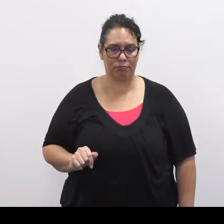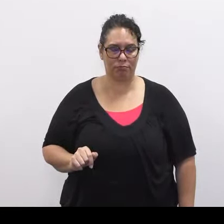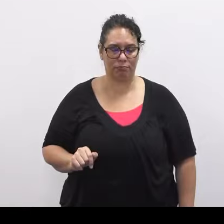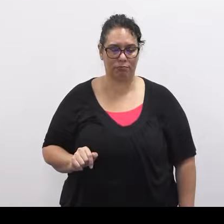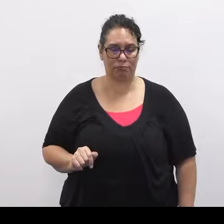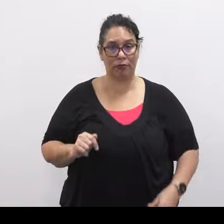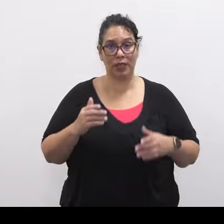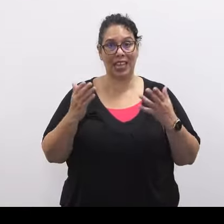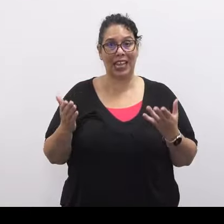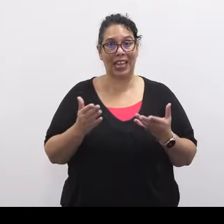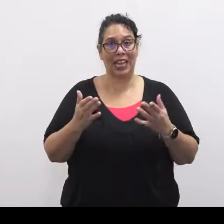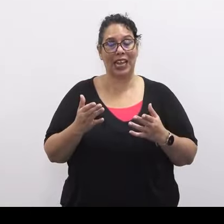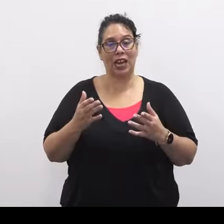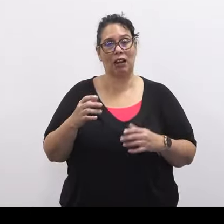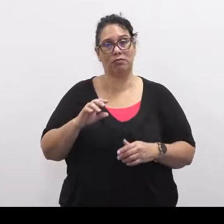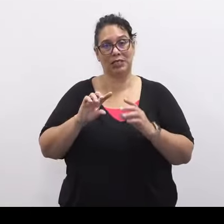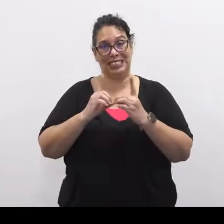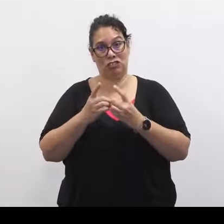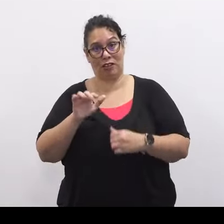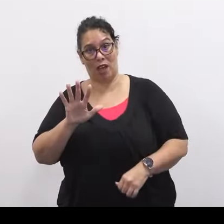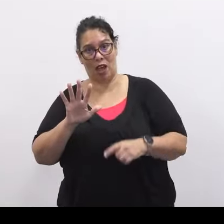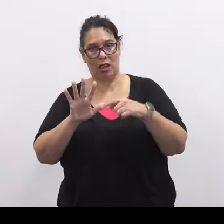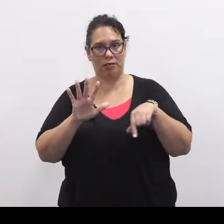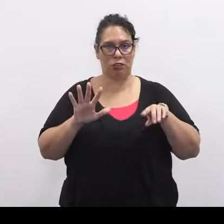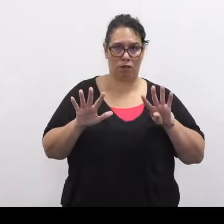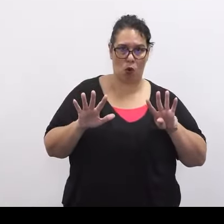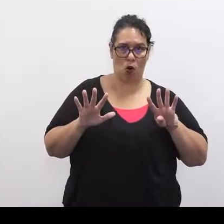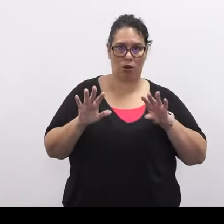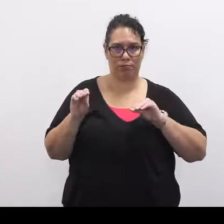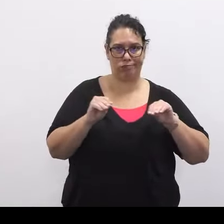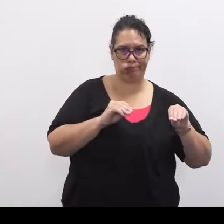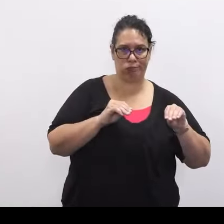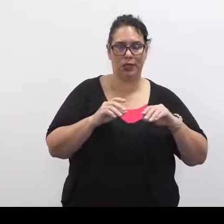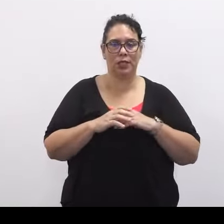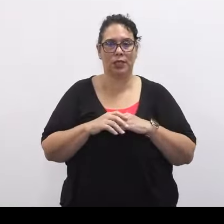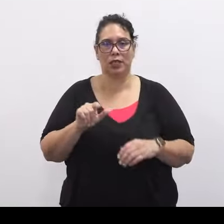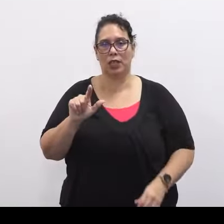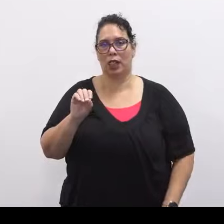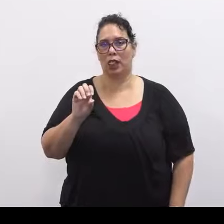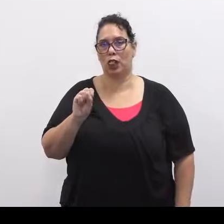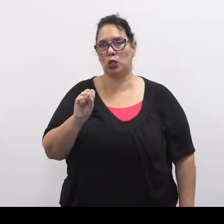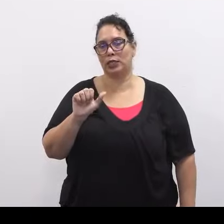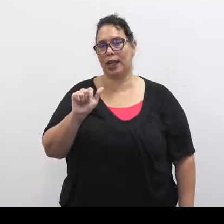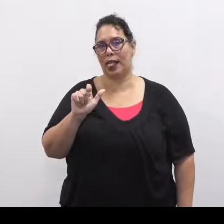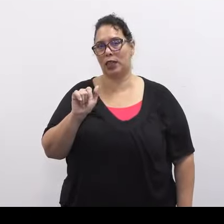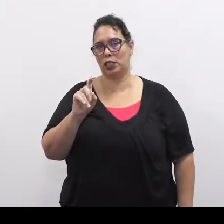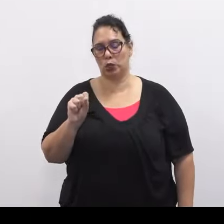Here we have from District 5 to District 4, the Saulteaux south and Stearns Park area.